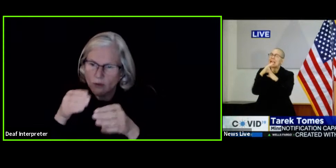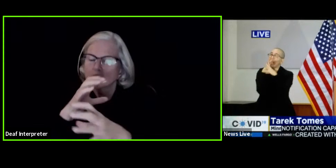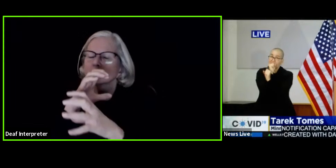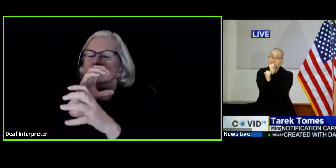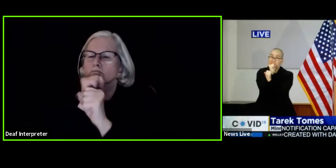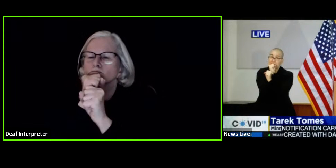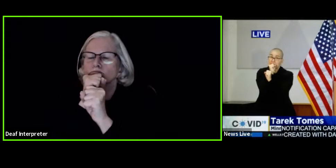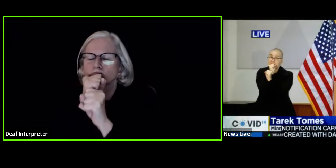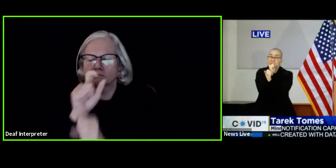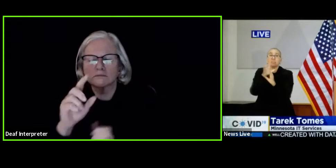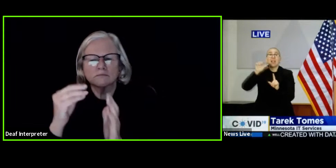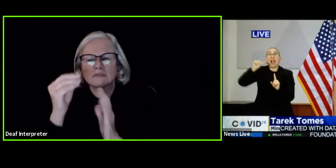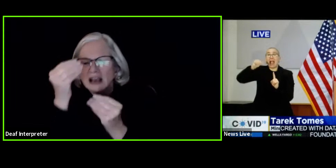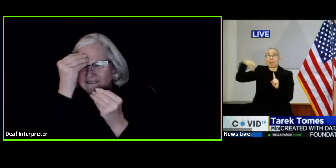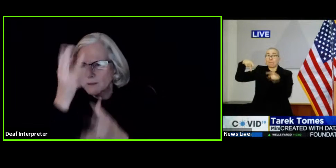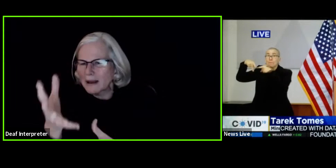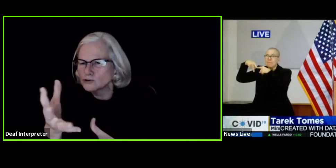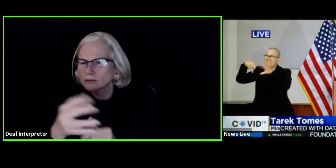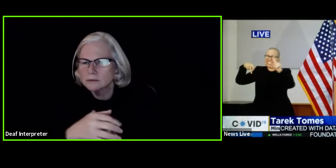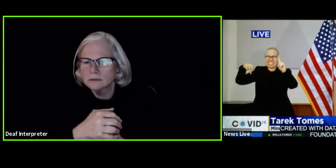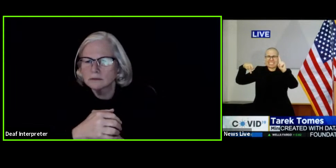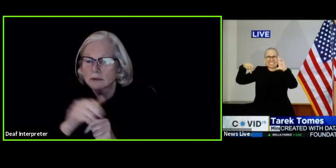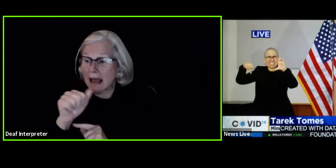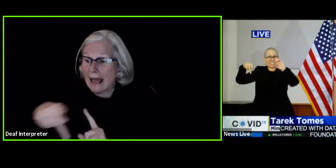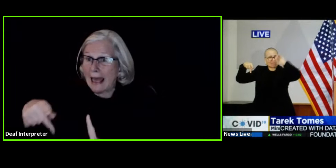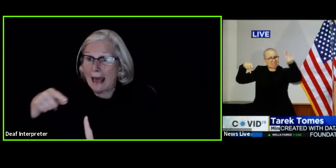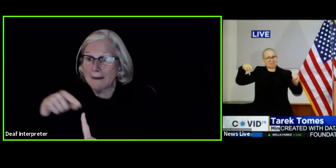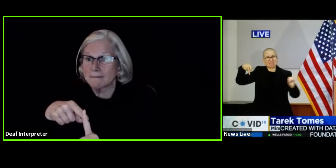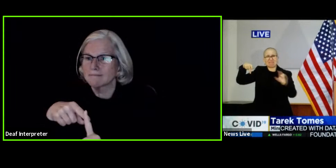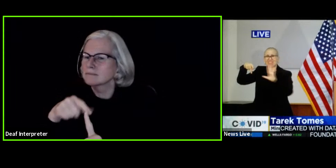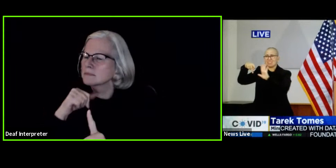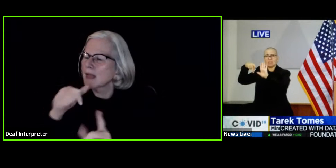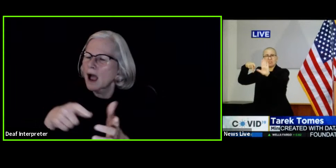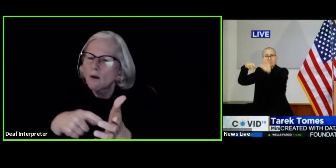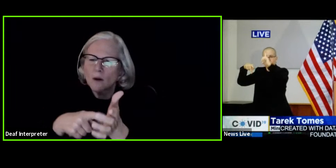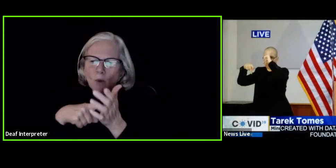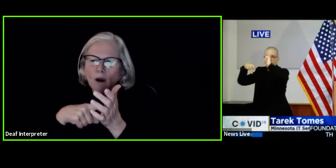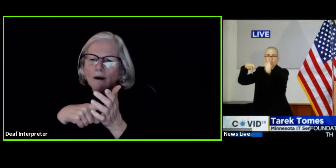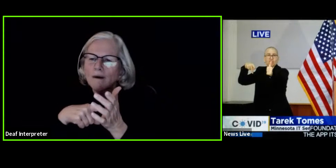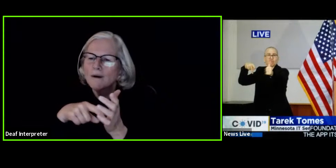WE CAN DECIDE TO ADOPT THE APP. WE CAN DECIDE TO SHARE A WARNING